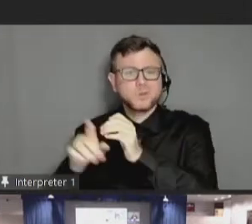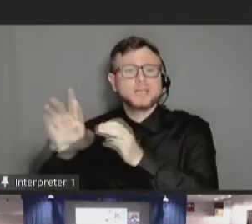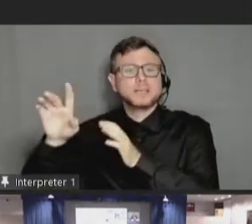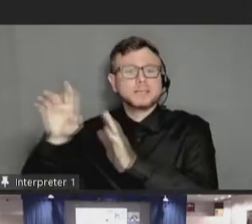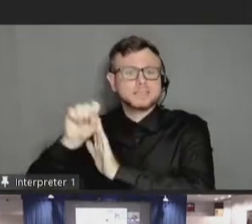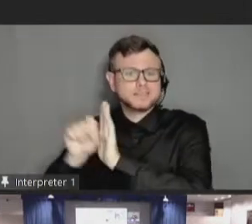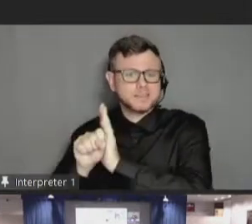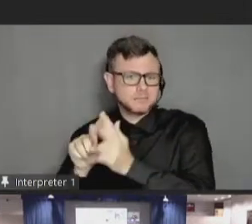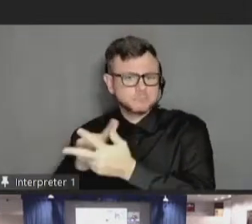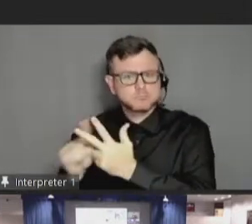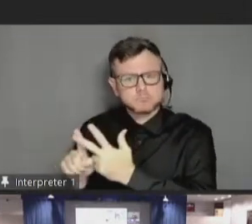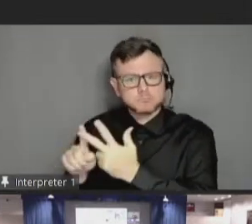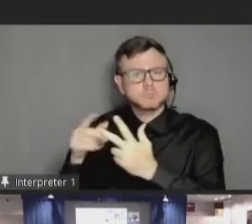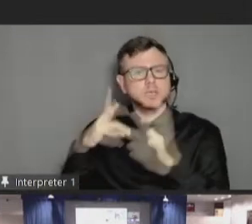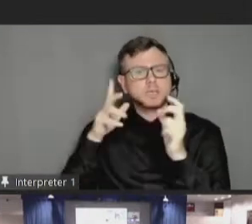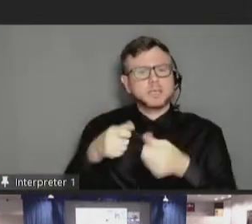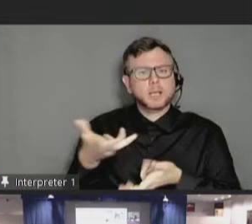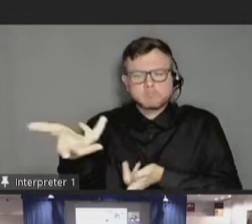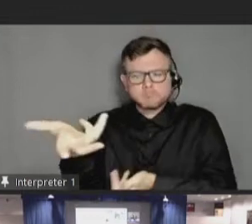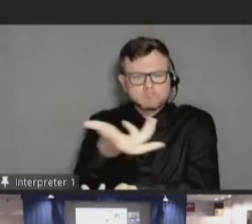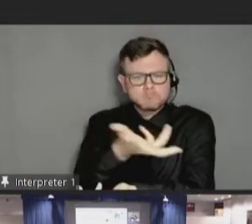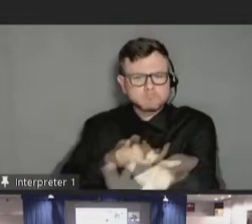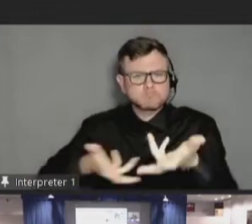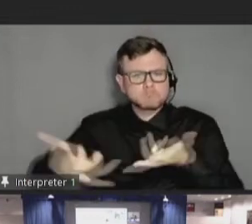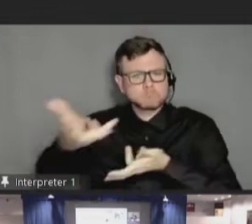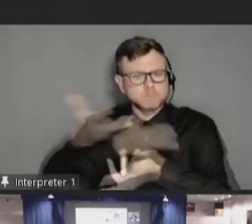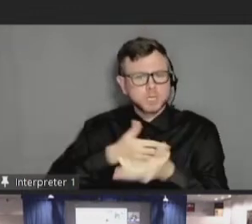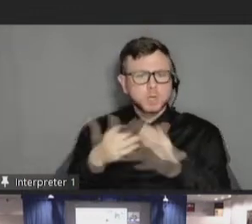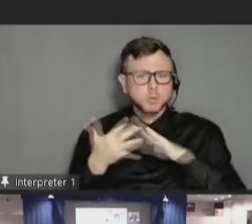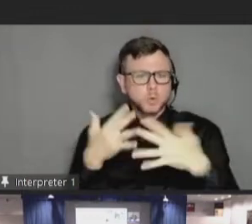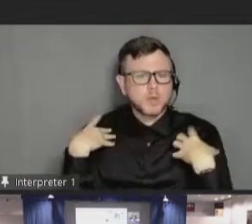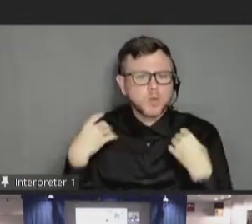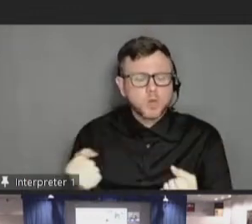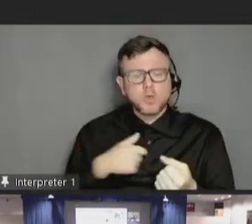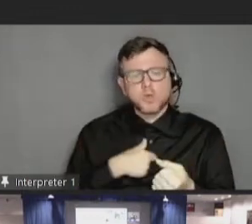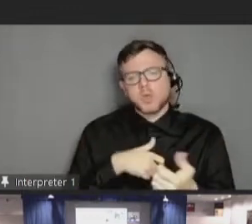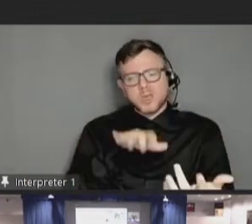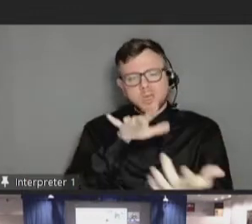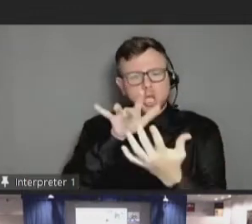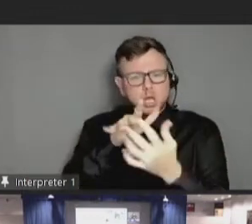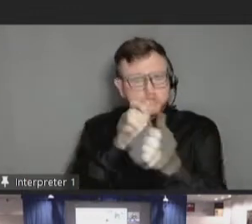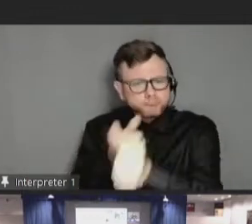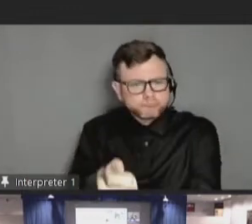to engage community health workers in contact tracing and a variety of care coordination and